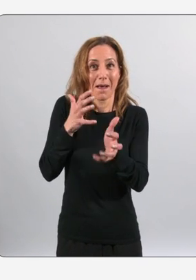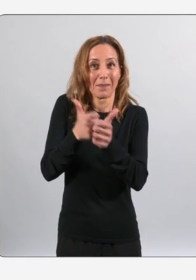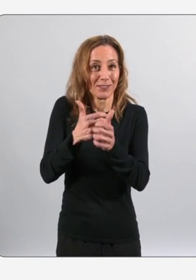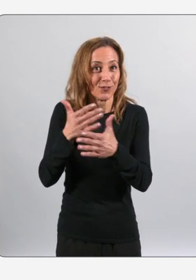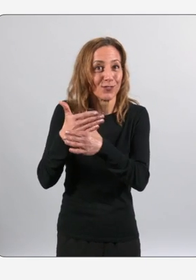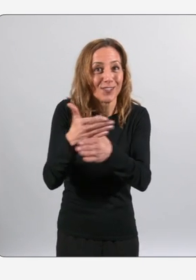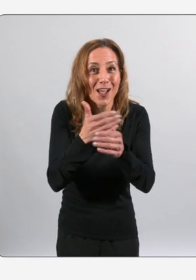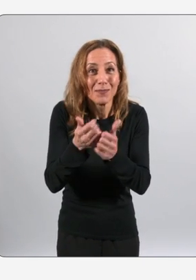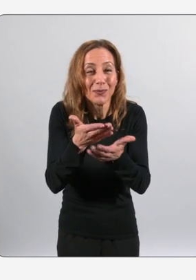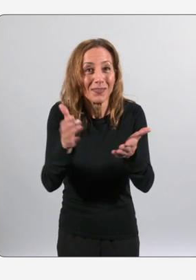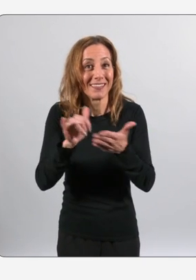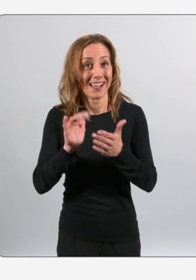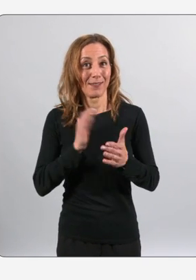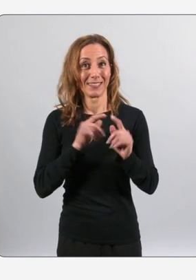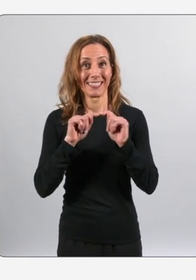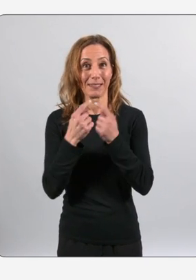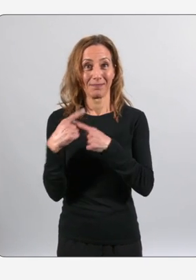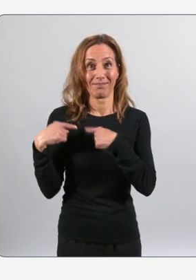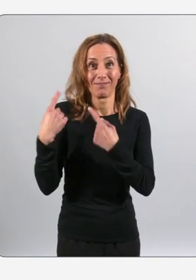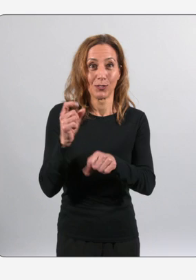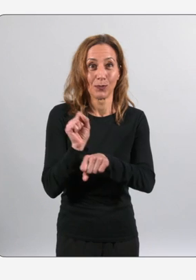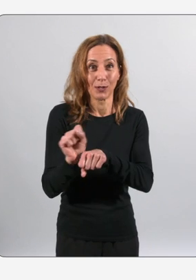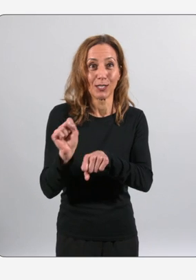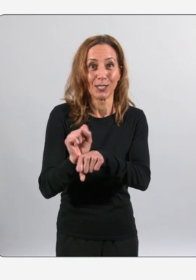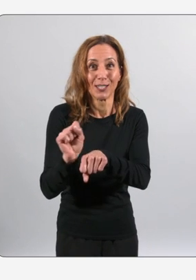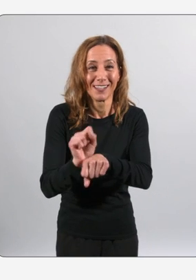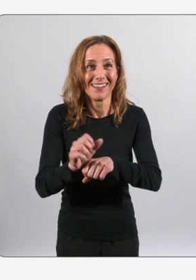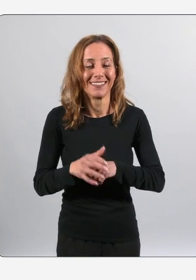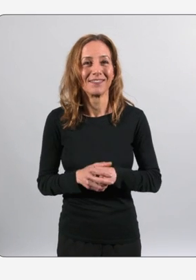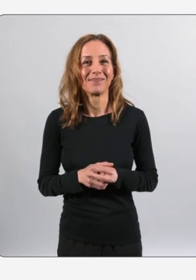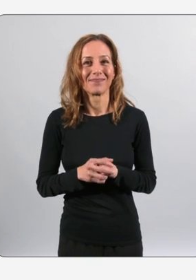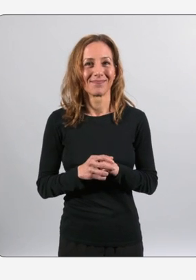updates to share with all of you. This is what our teams have been working on.